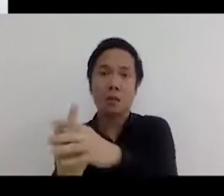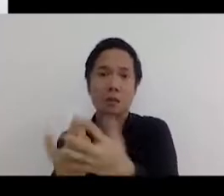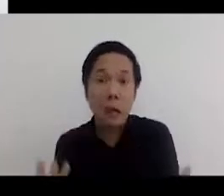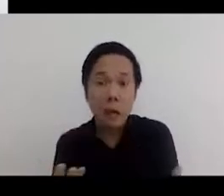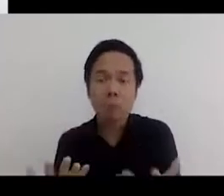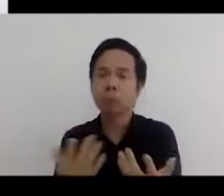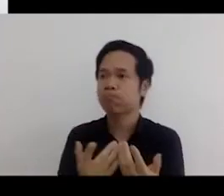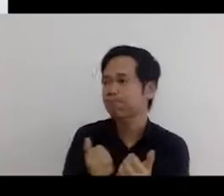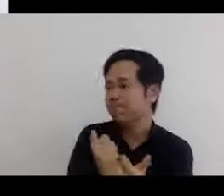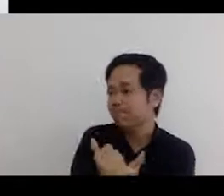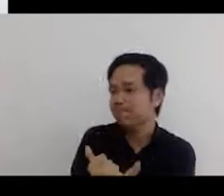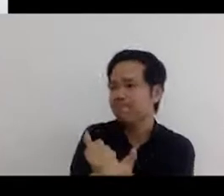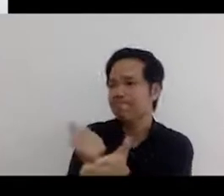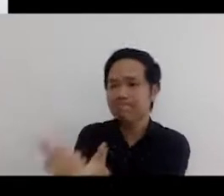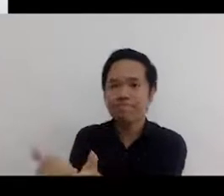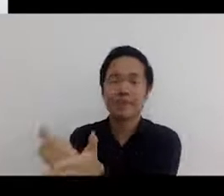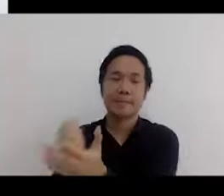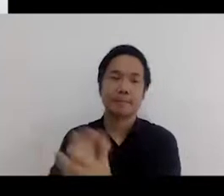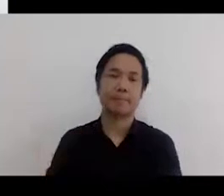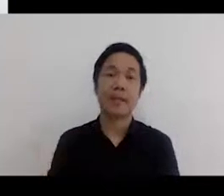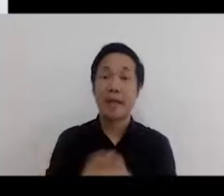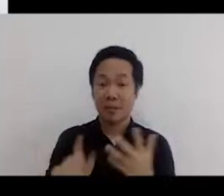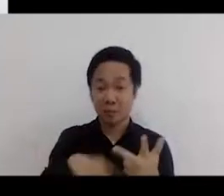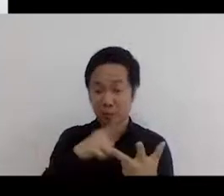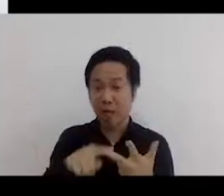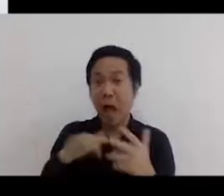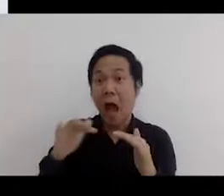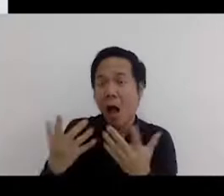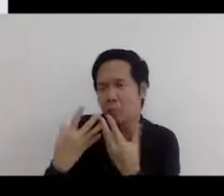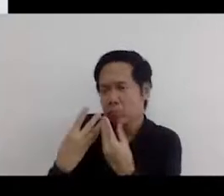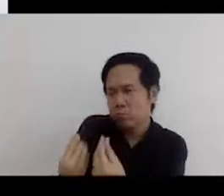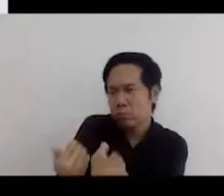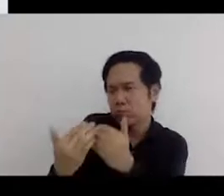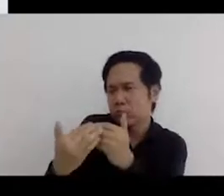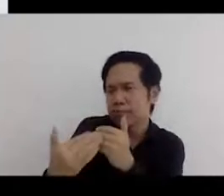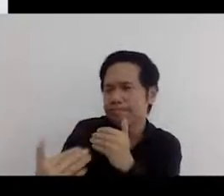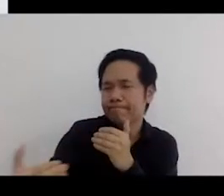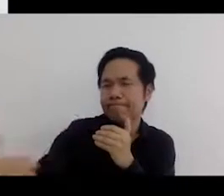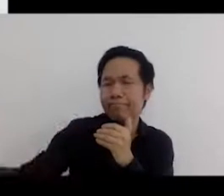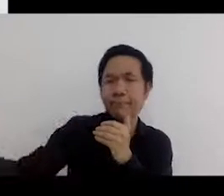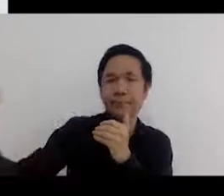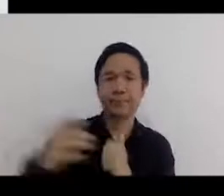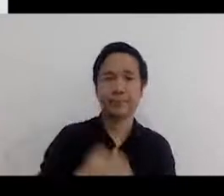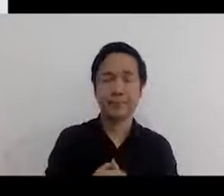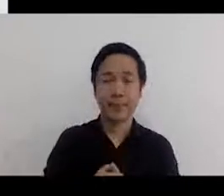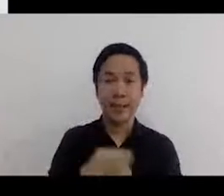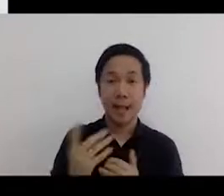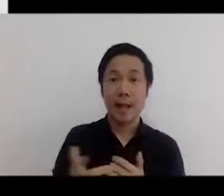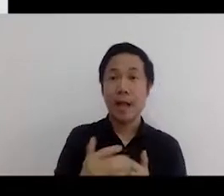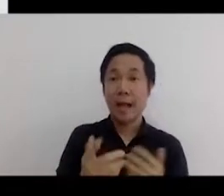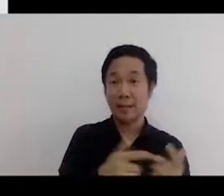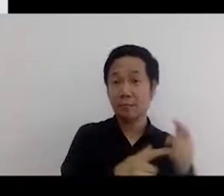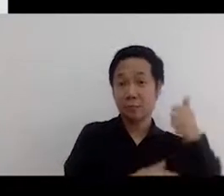"The past, like the future, is indefinite and exists only as a spectrum of possibilities."